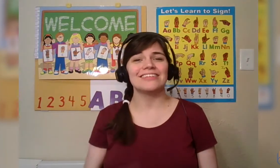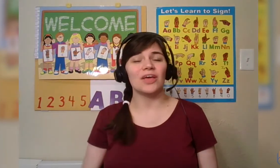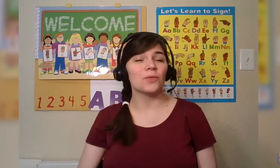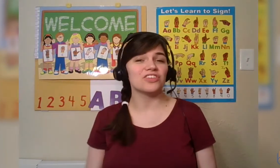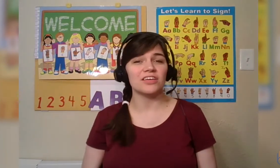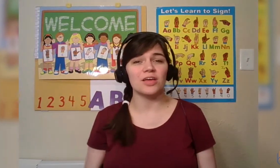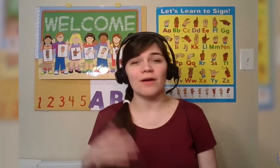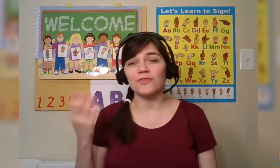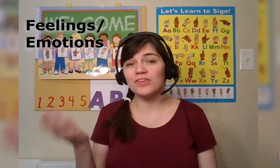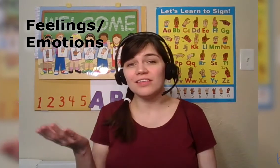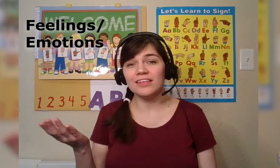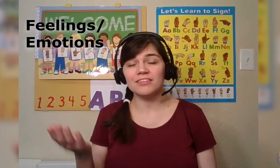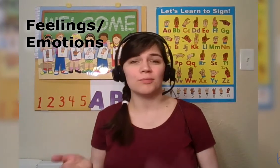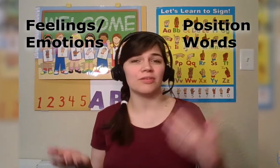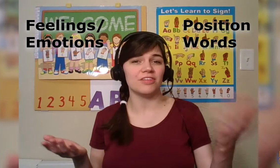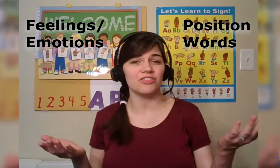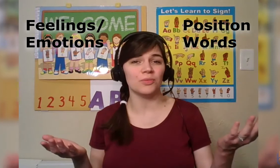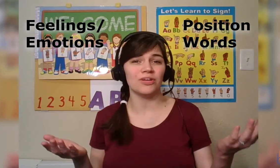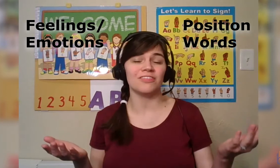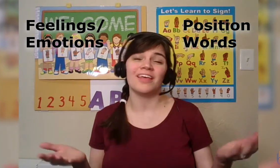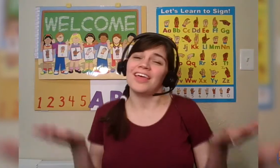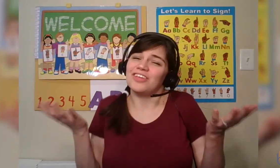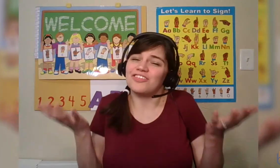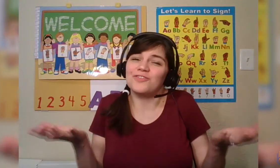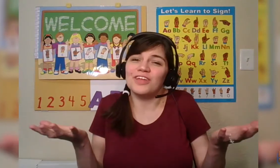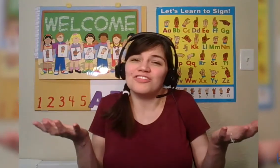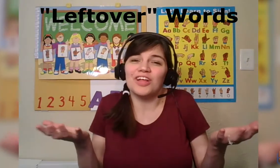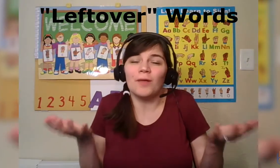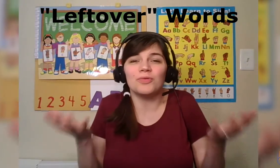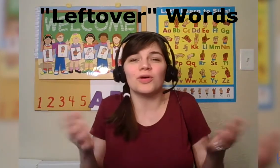we're talking about feelings. position words, and just finishing up the words